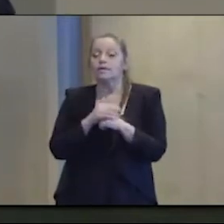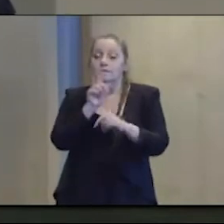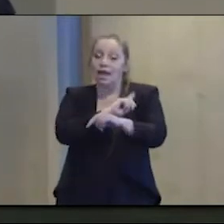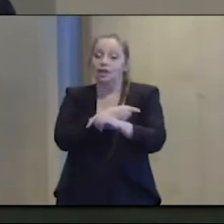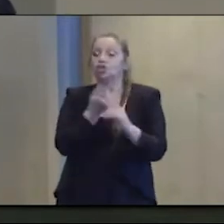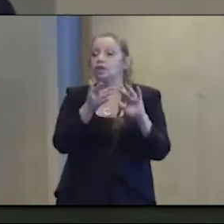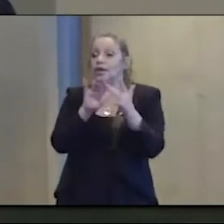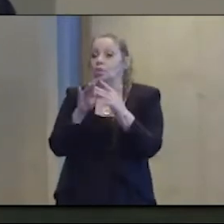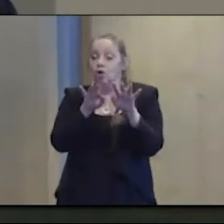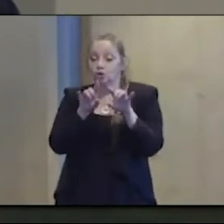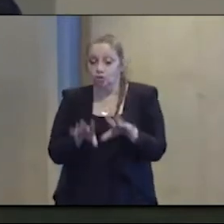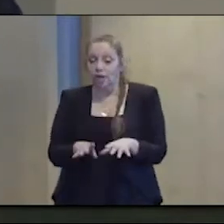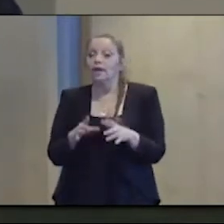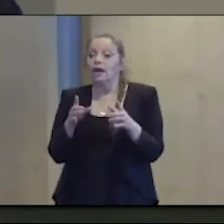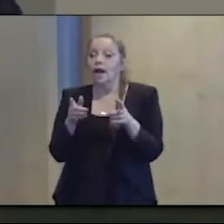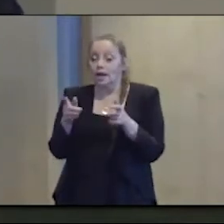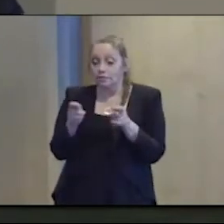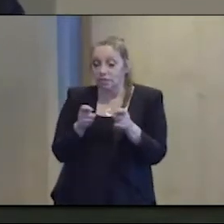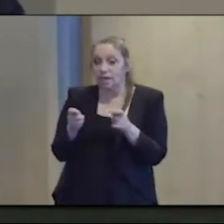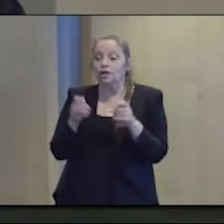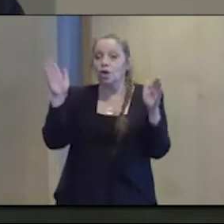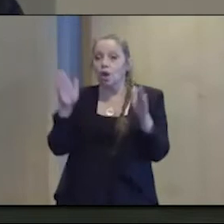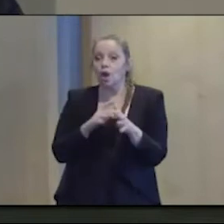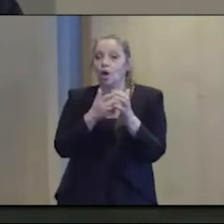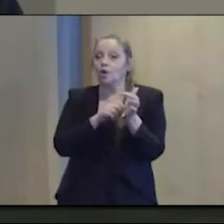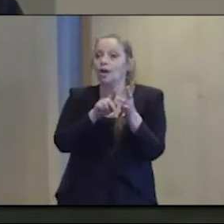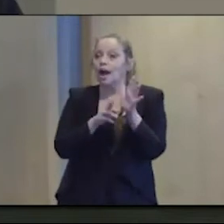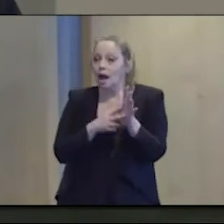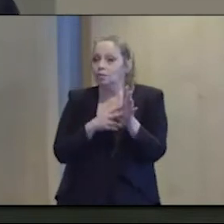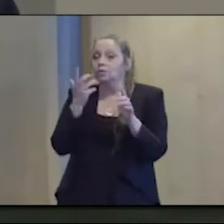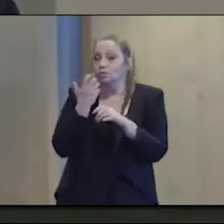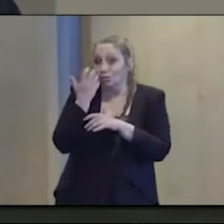She's facilitating the transition to a low-carbon energy future, and she brings a wealth of